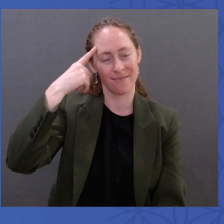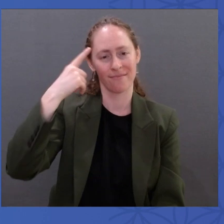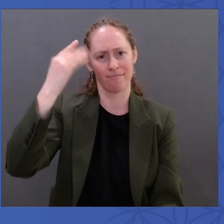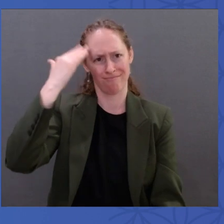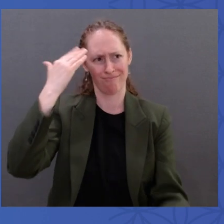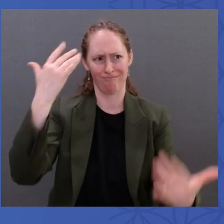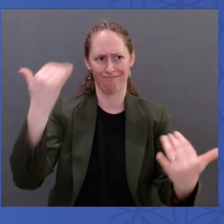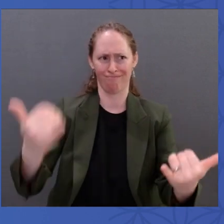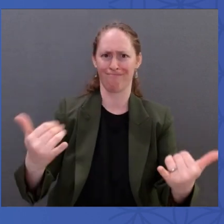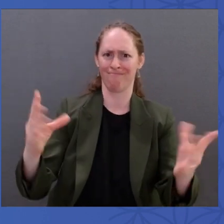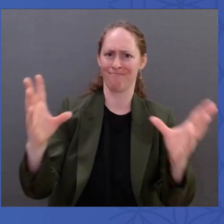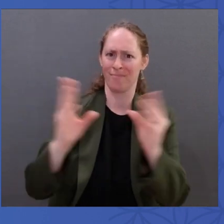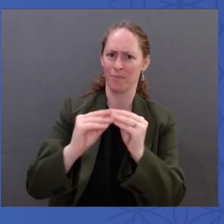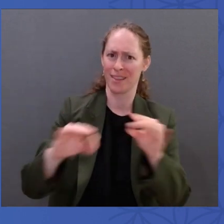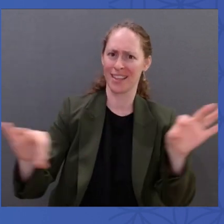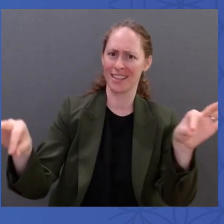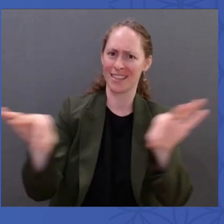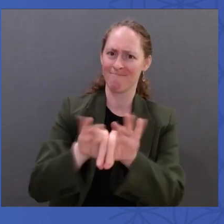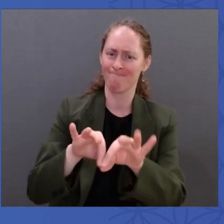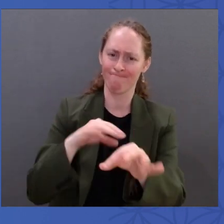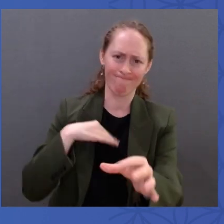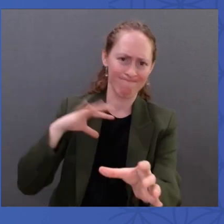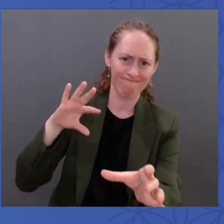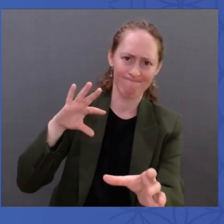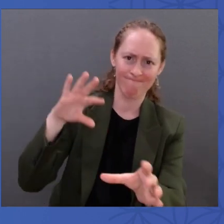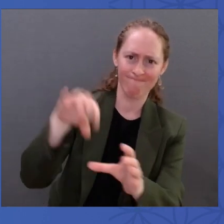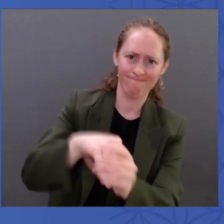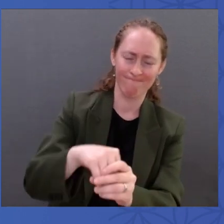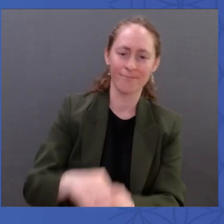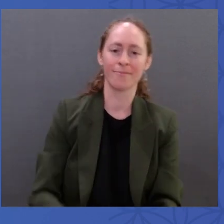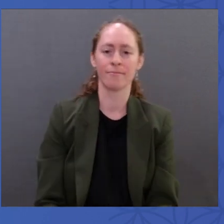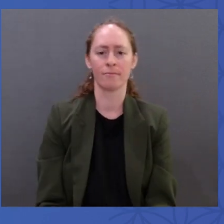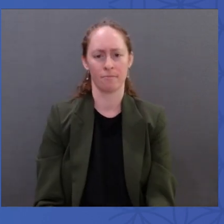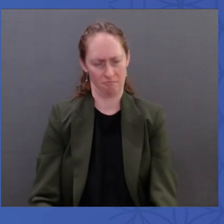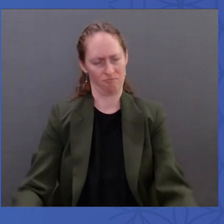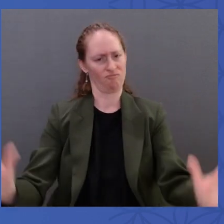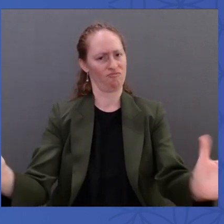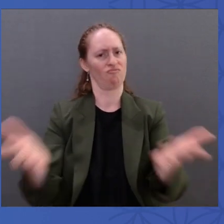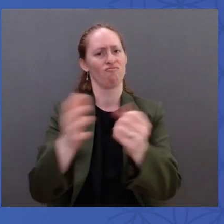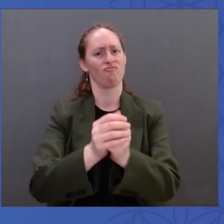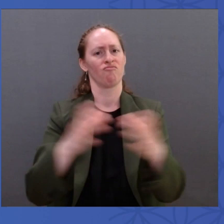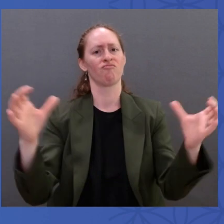Australia's economic prosperity through building and maintaining a strong economy